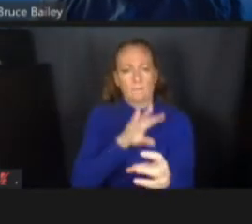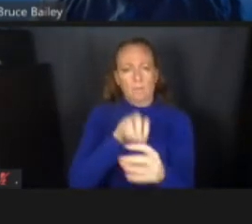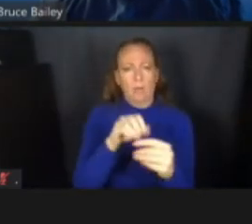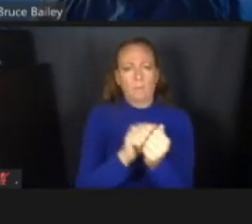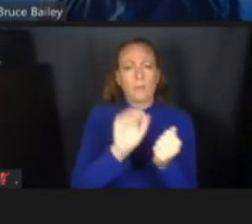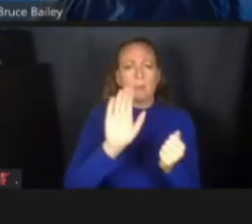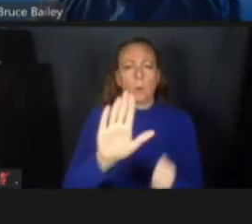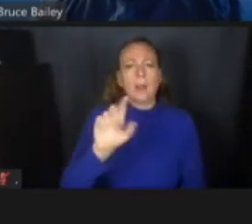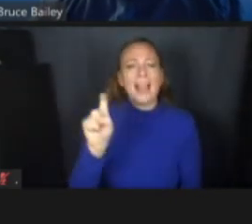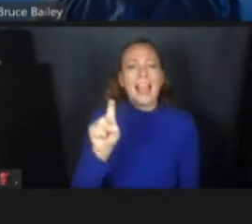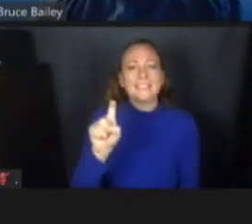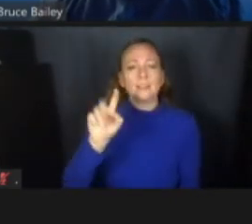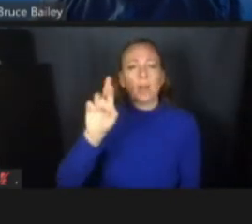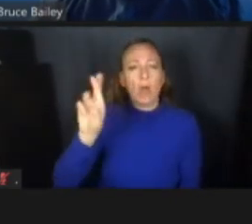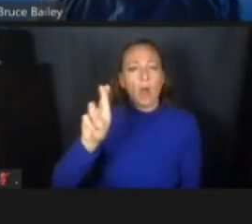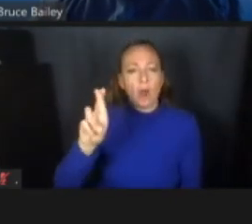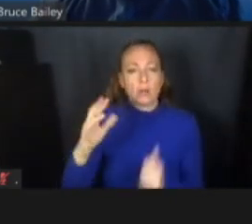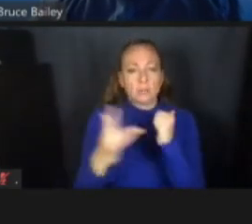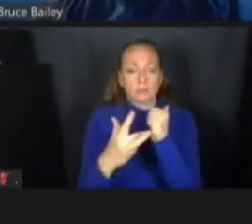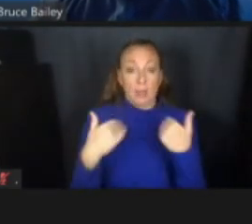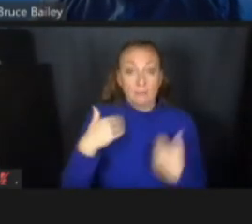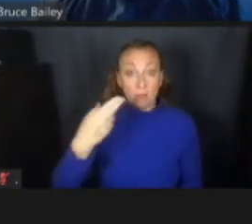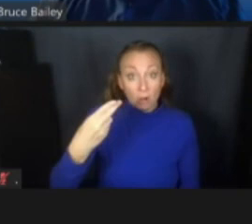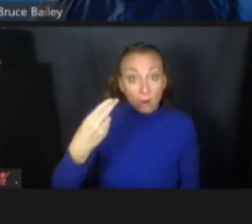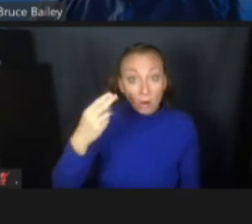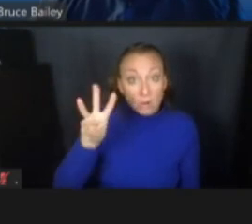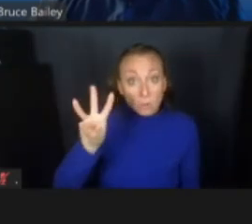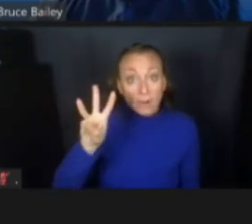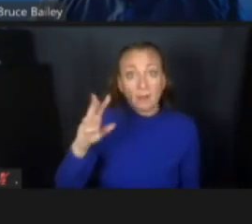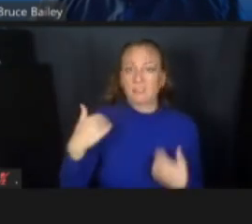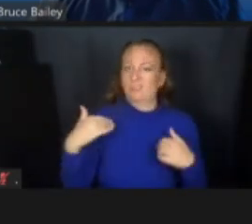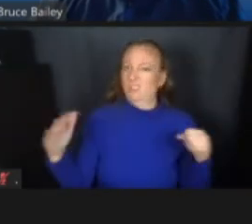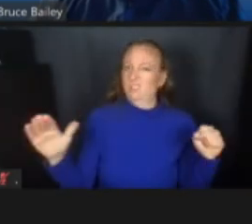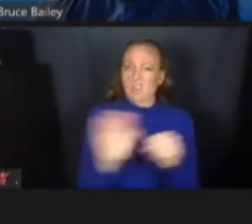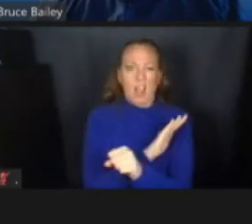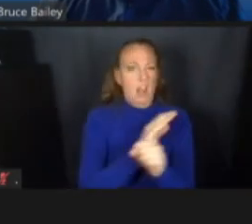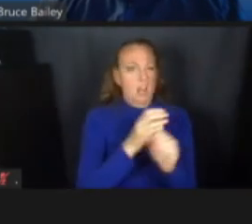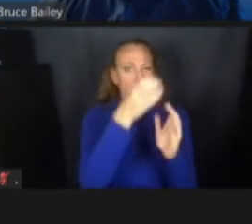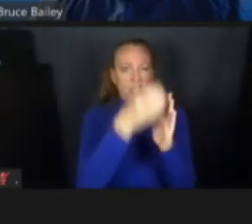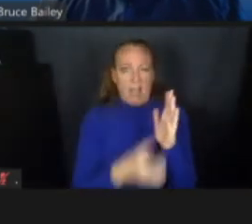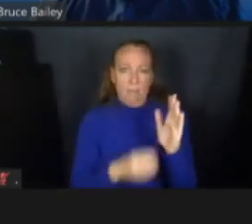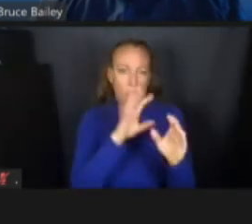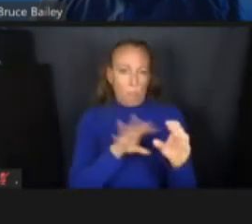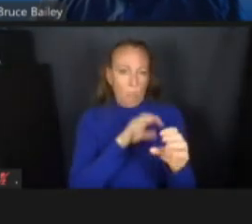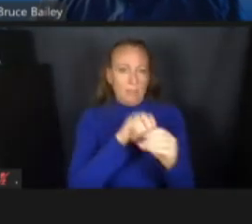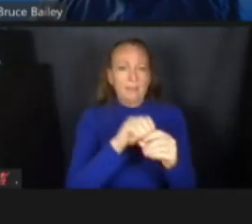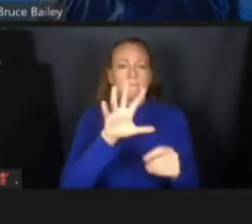If it's hardware, we've got an entire chapter in Section 508 dedicated to hardware.